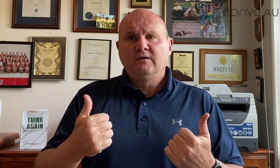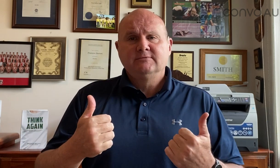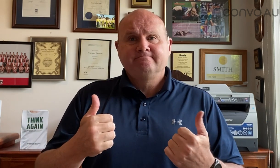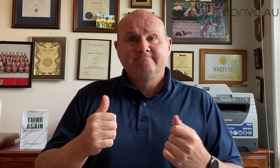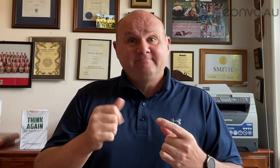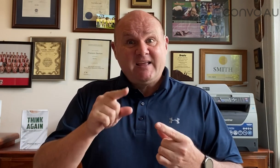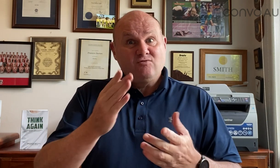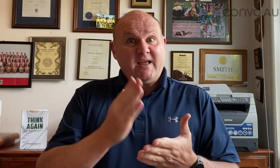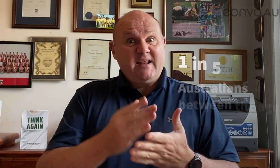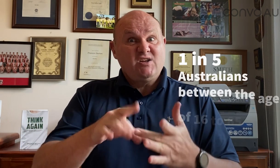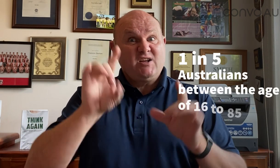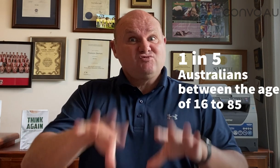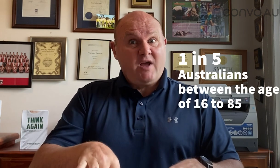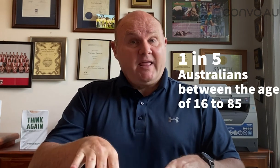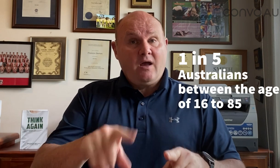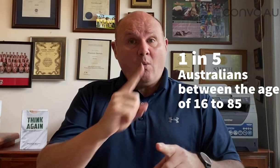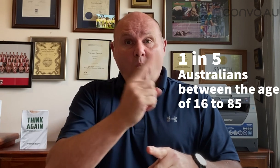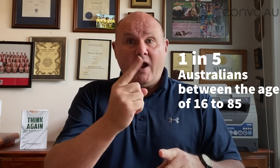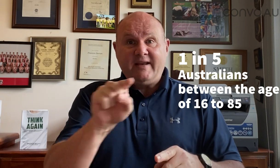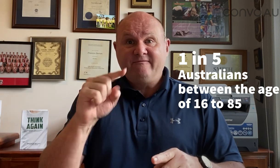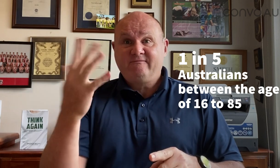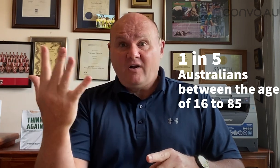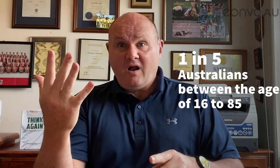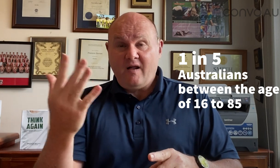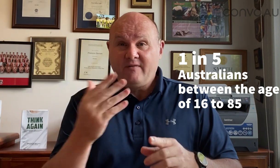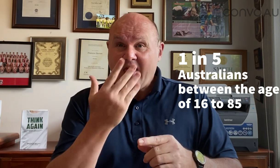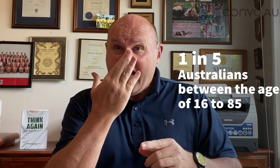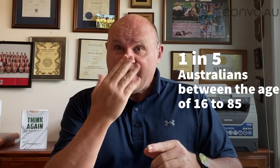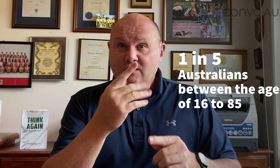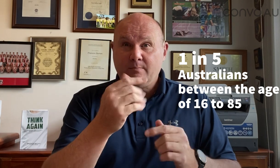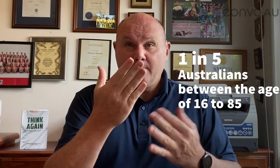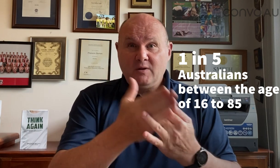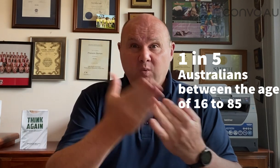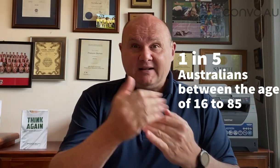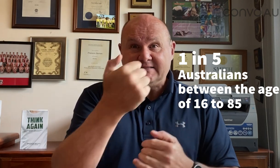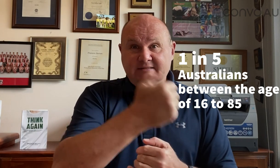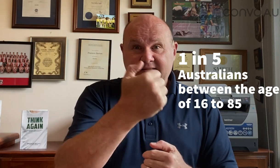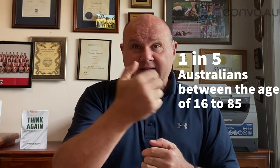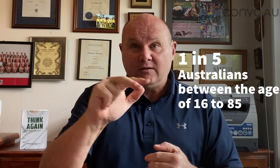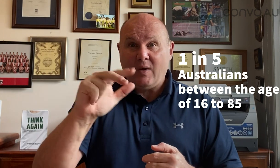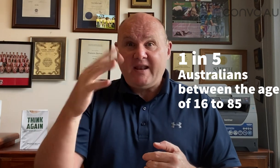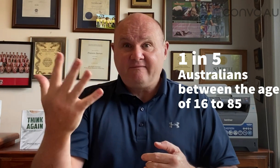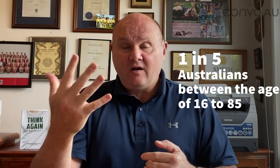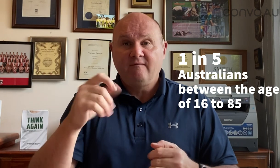In fact, 1 in 5 Australians between the age of 16 to 85